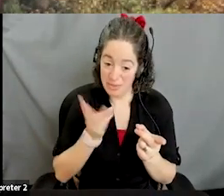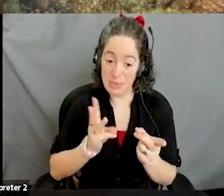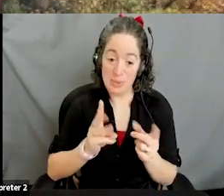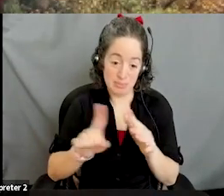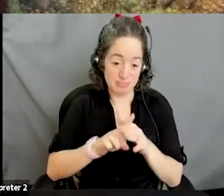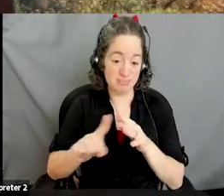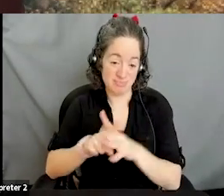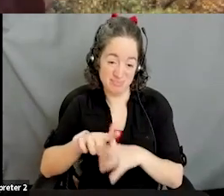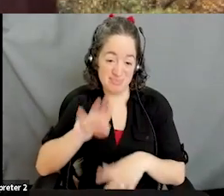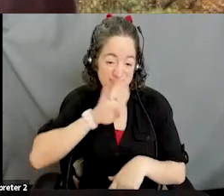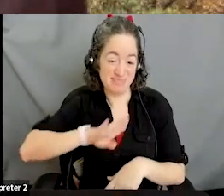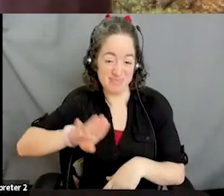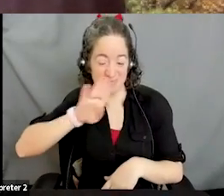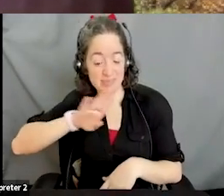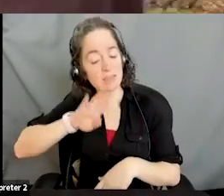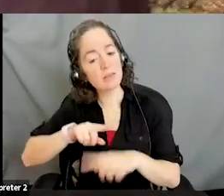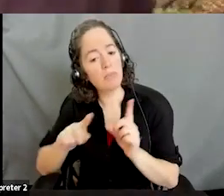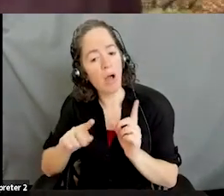These all turned out to be misconceptions, fortunately.